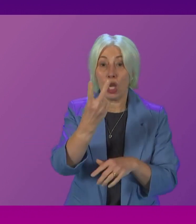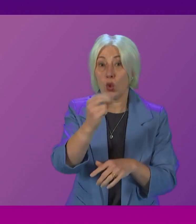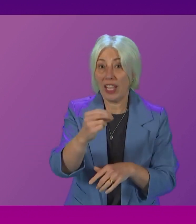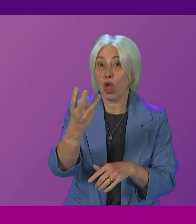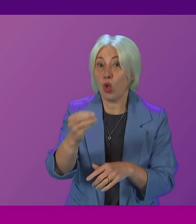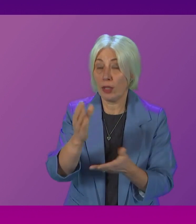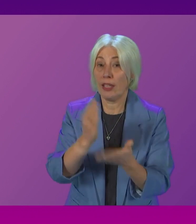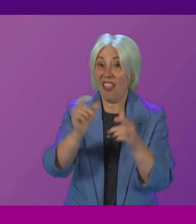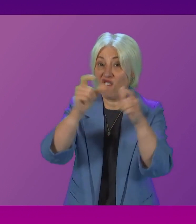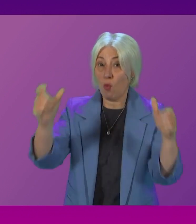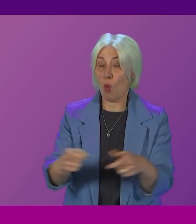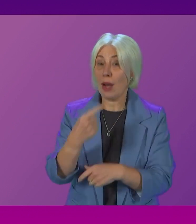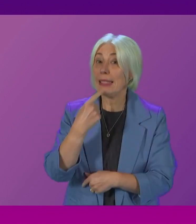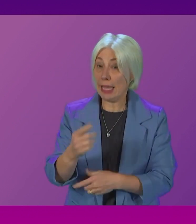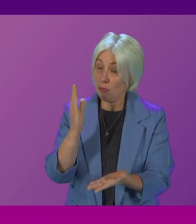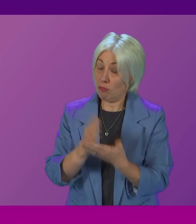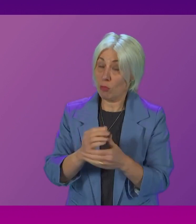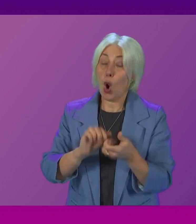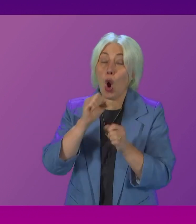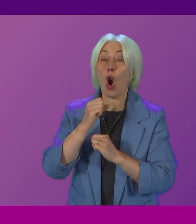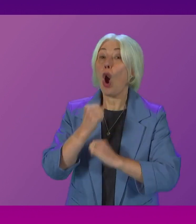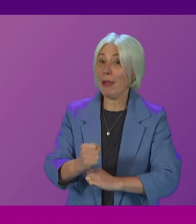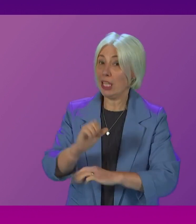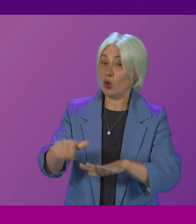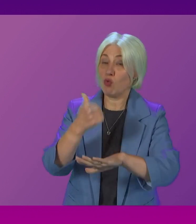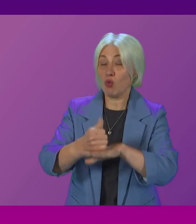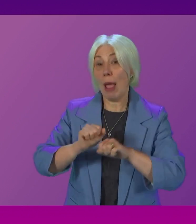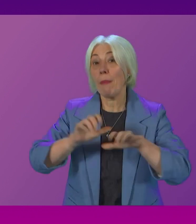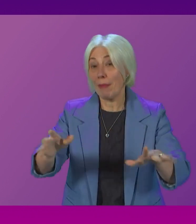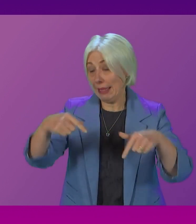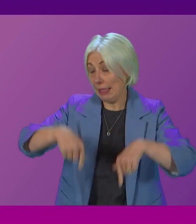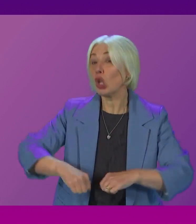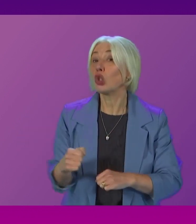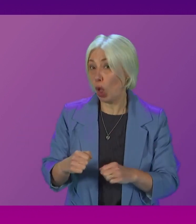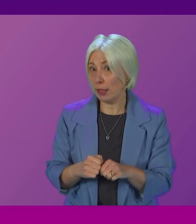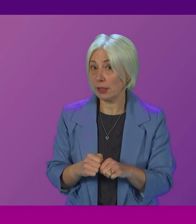are committed to implementing that in Scotland. I reiterate that we are committed to the expansion